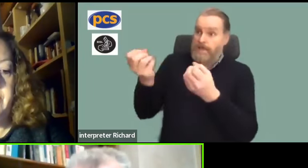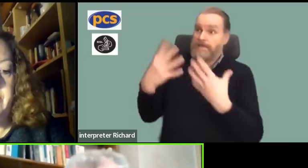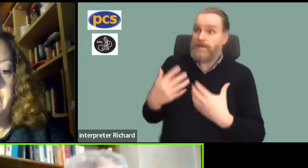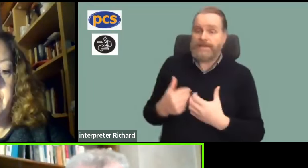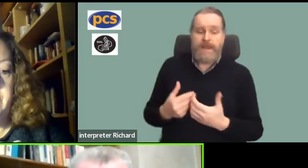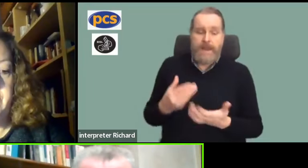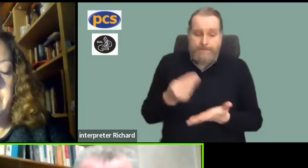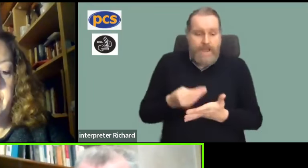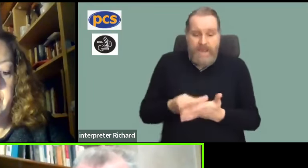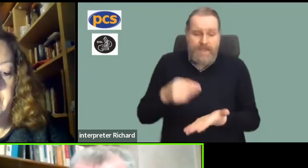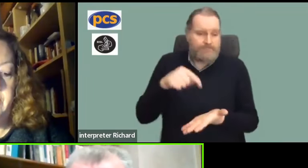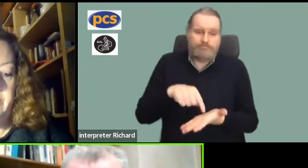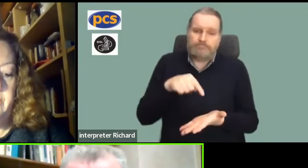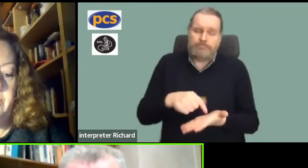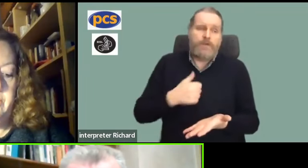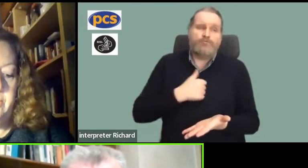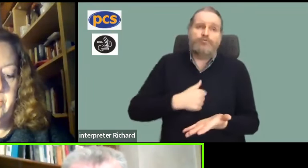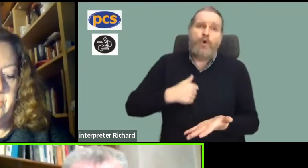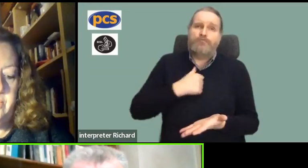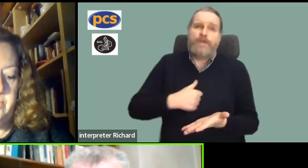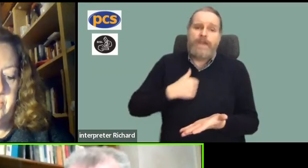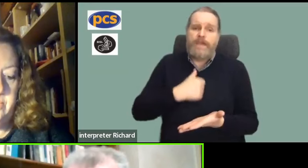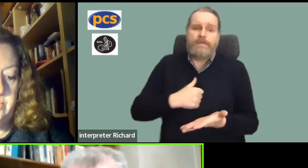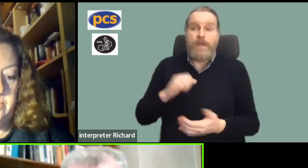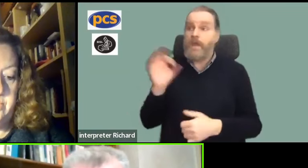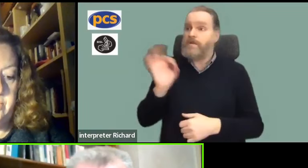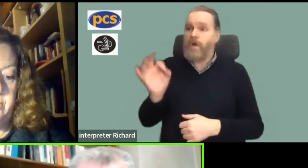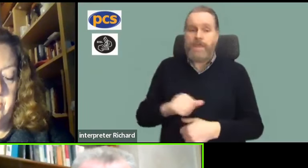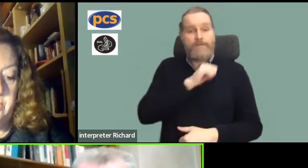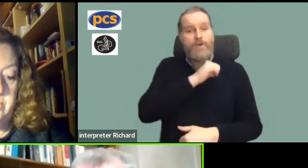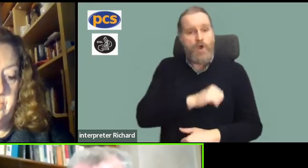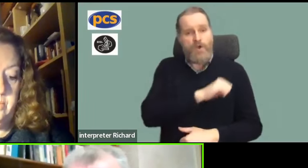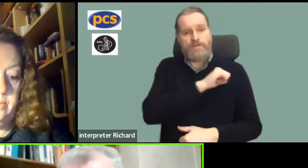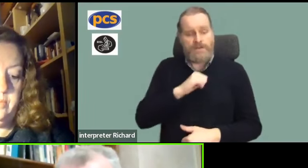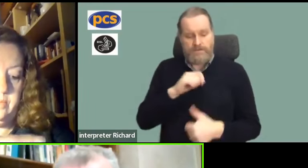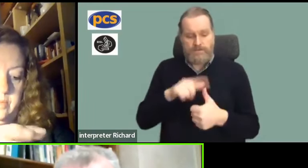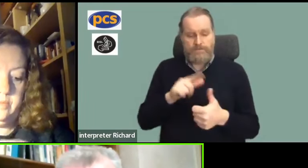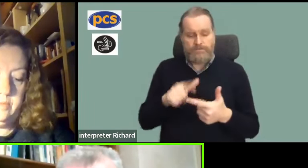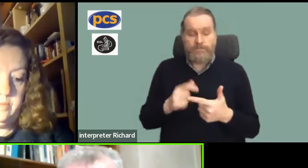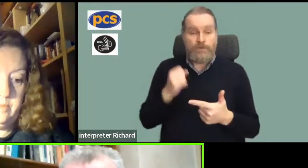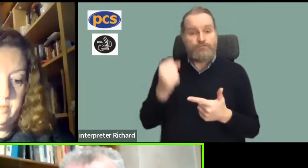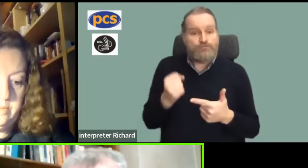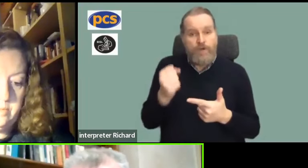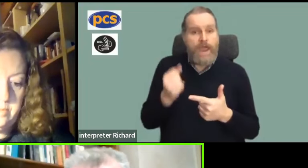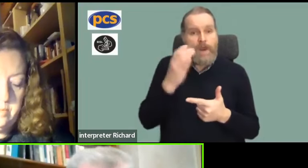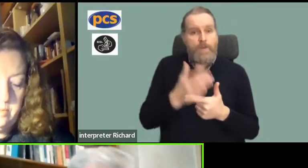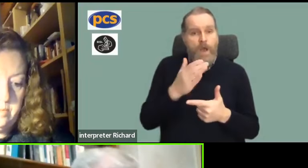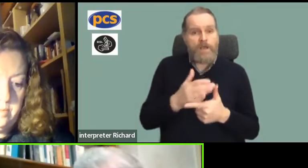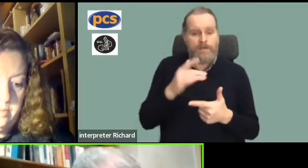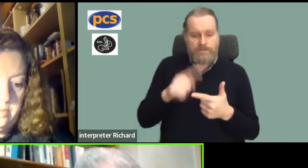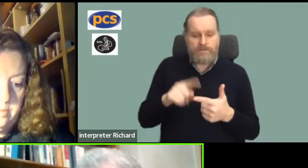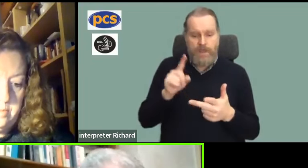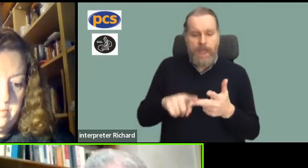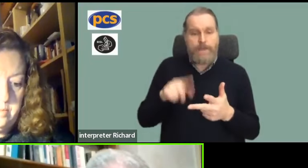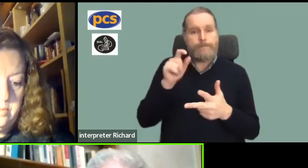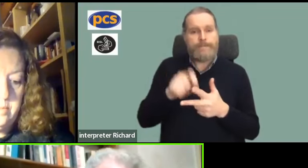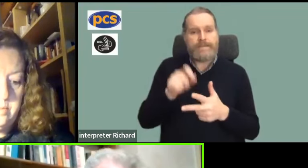up up to an including up to an including today. No more money is available for nurses, for train workers or for Pcs